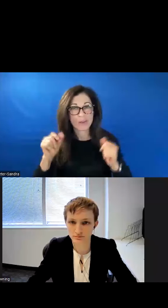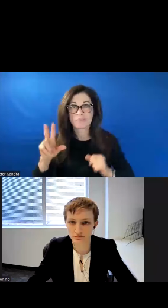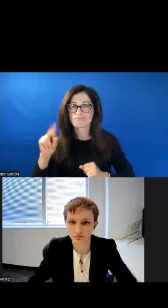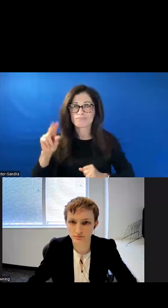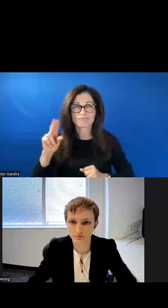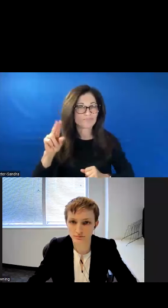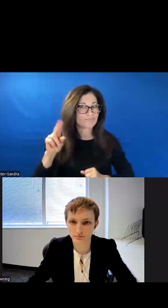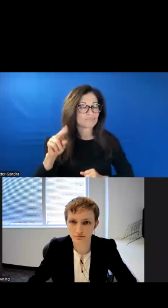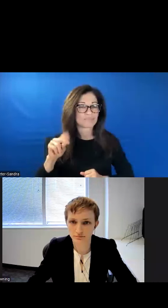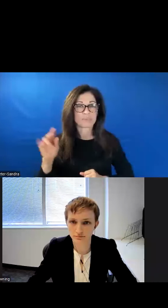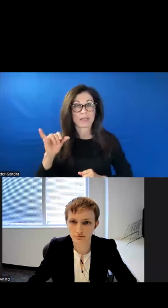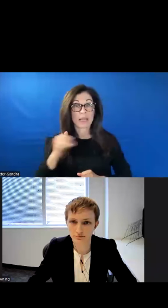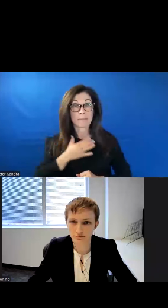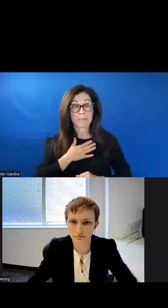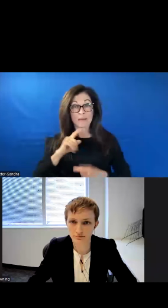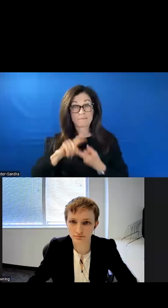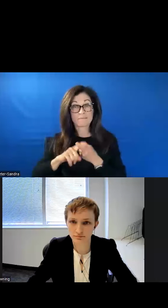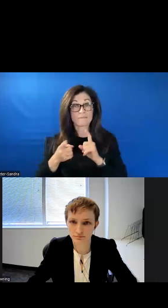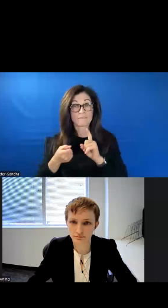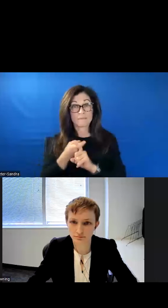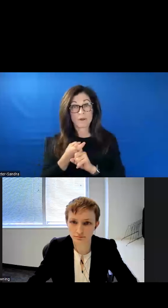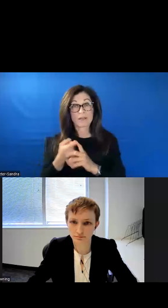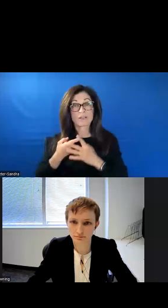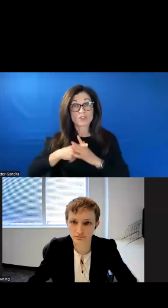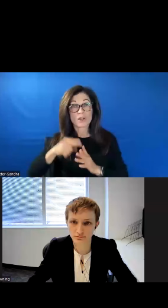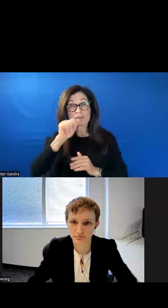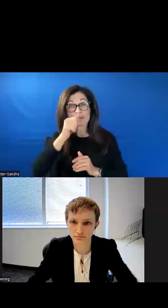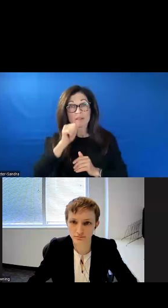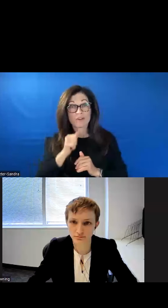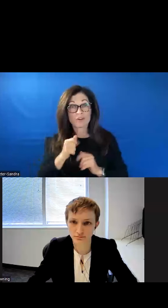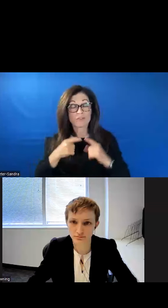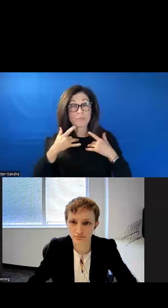YOU KNOW, AS MY FRIEND STARTED TO SUFFER FROM DEPRESSION, WE